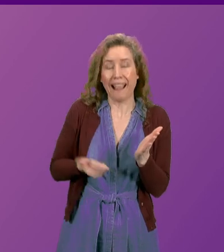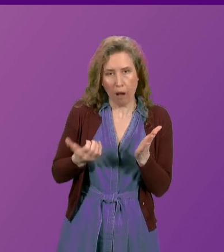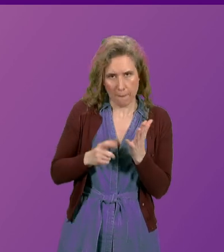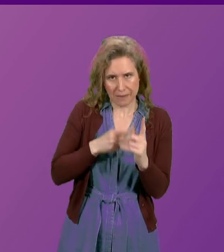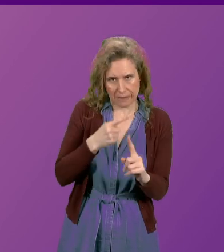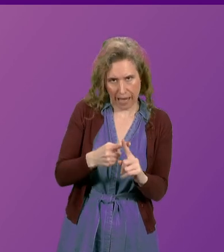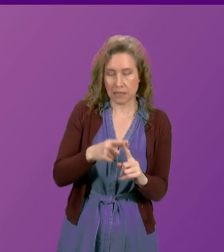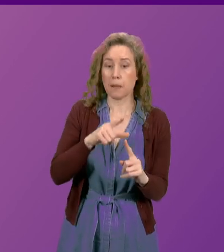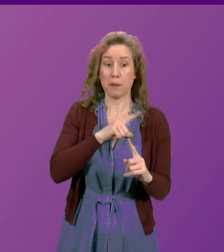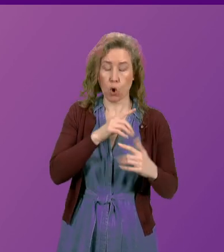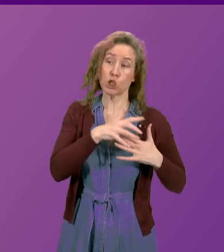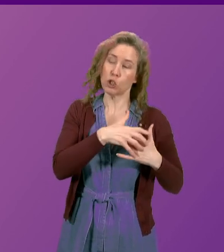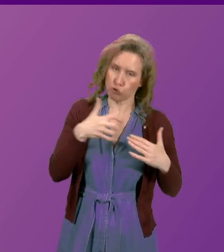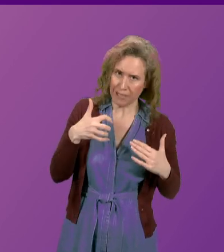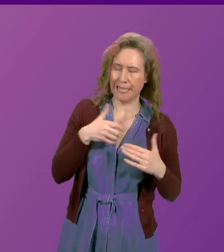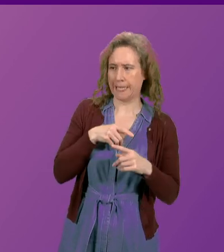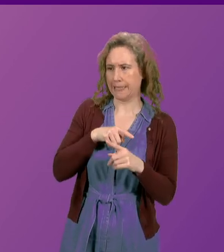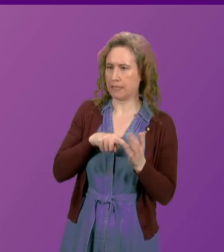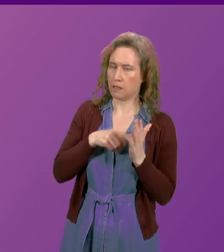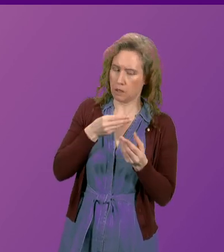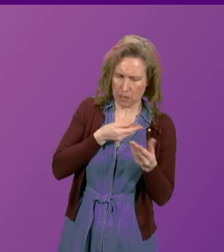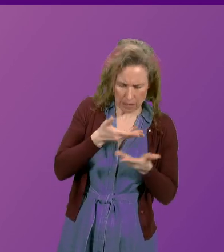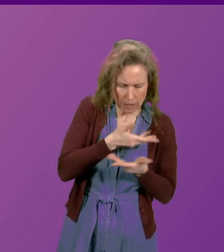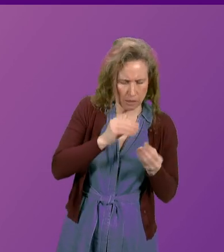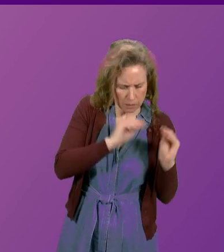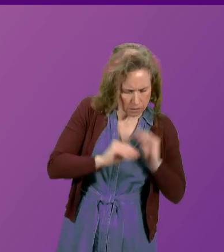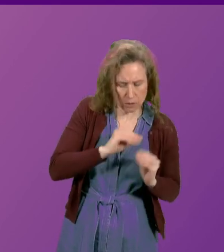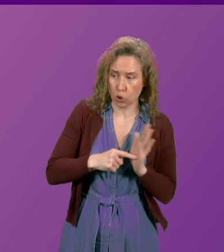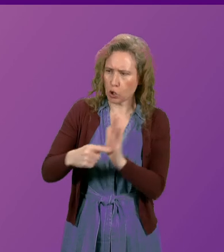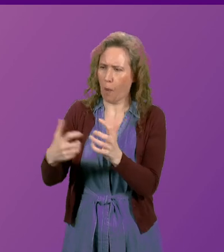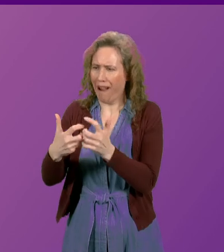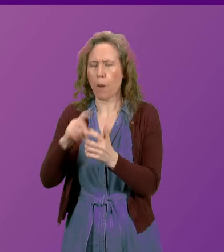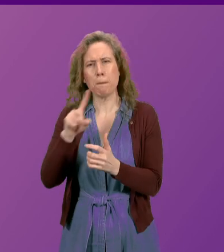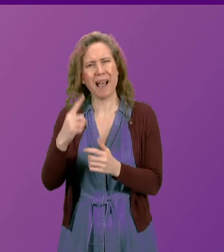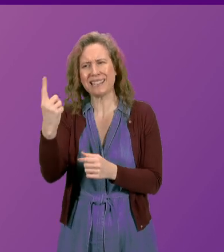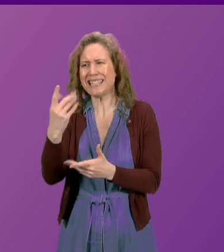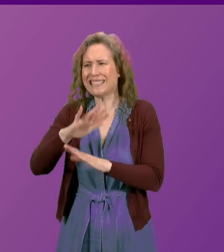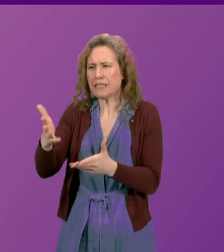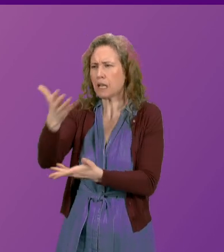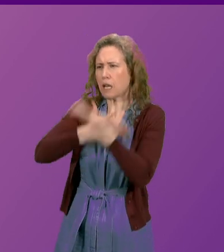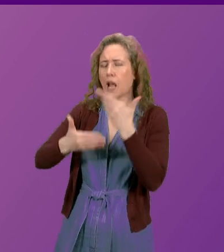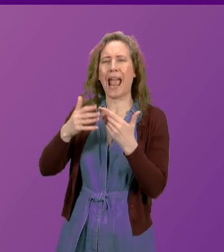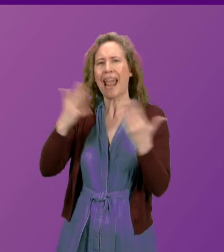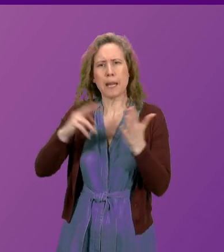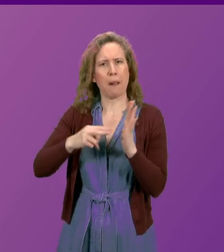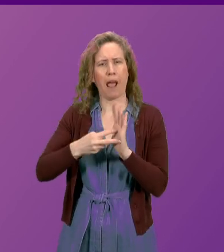work that the Greens did to show how that could be done, but he presented no plans at all for a